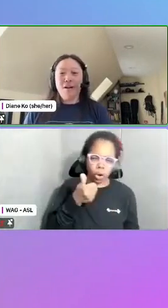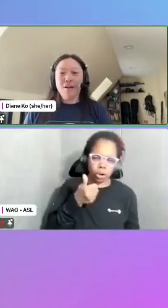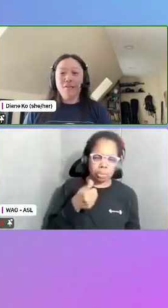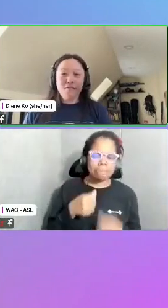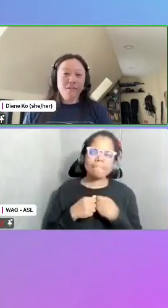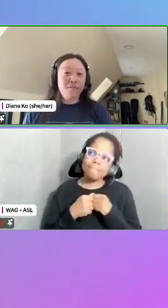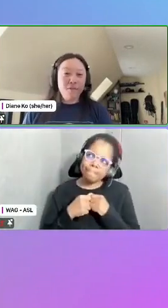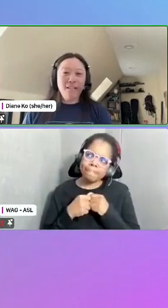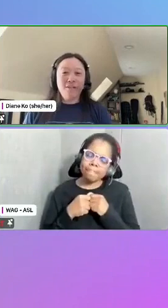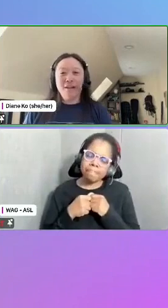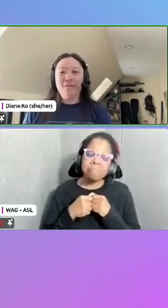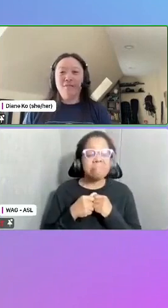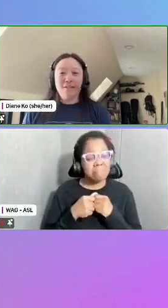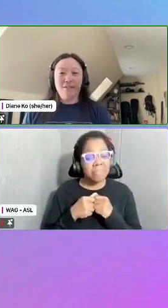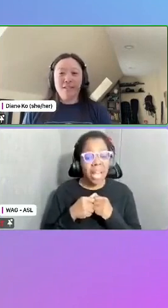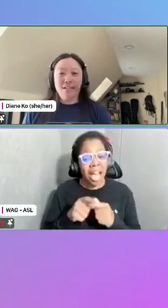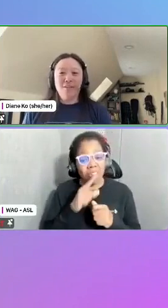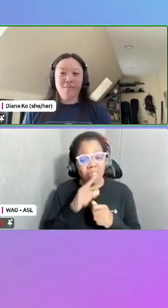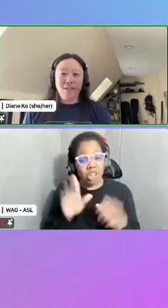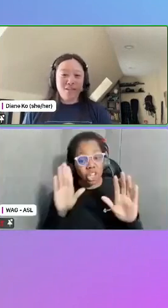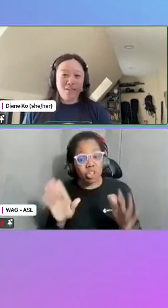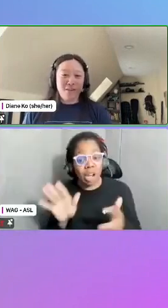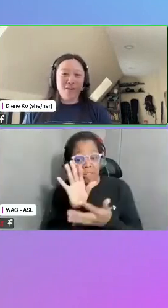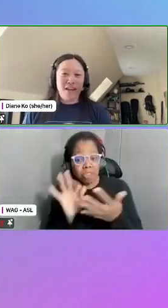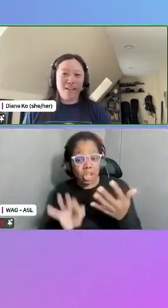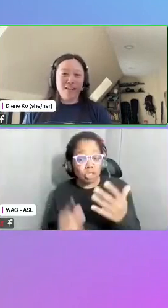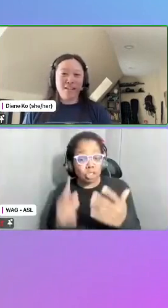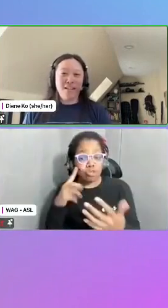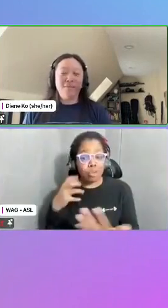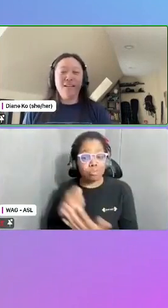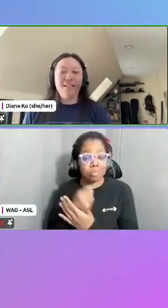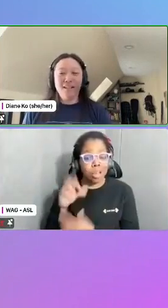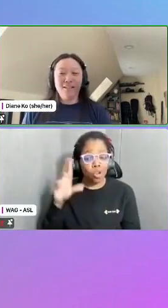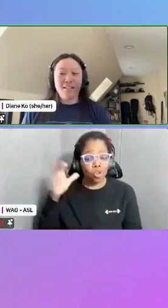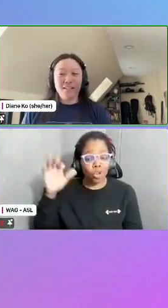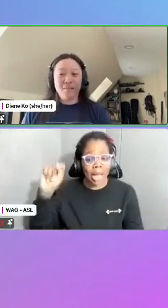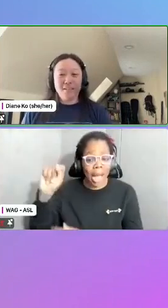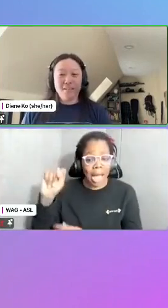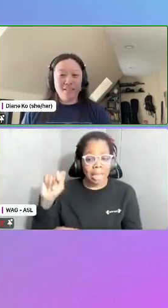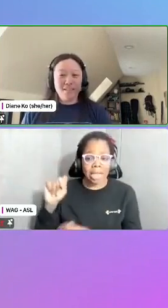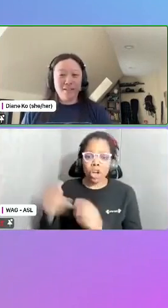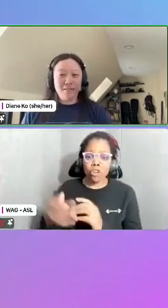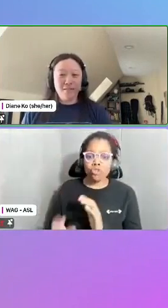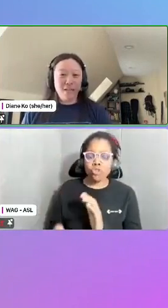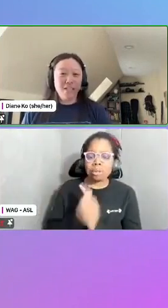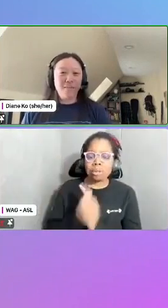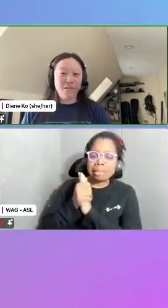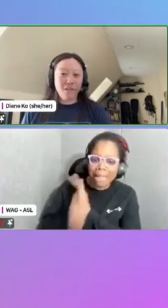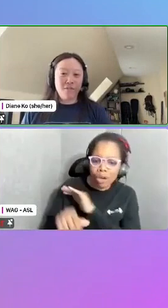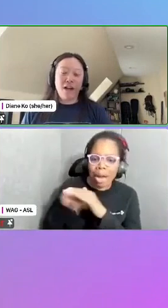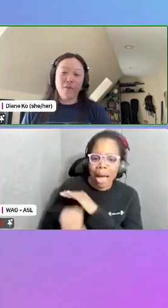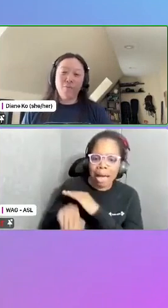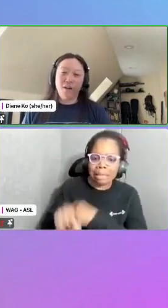so issues are flagged immediately upon typing a